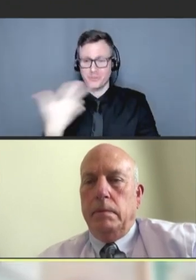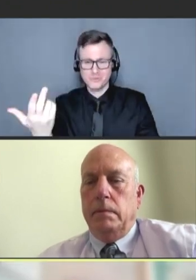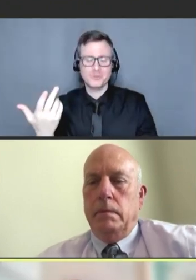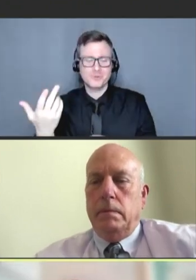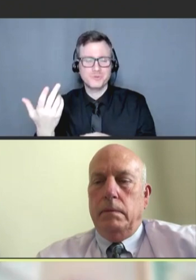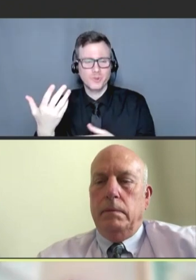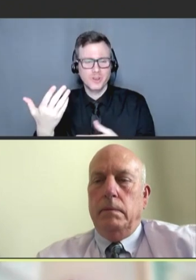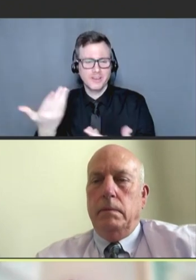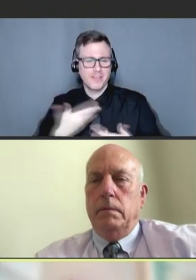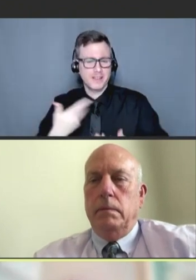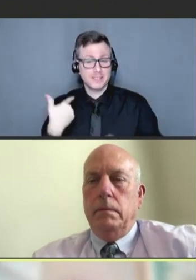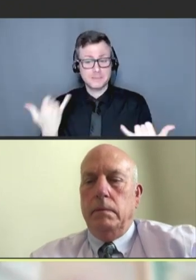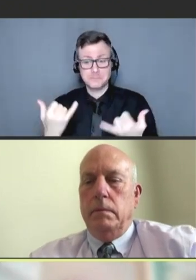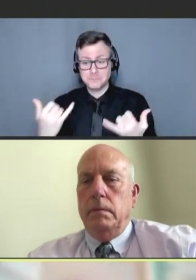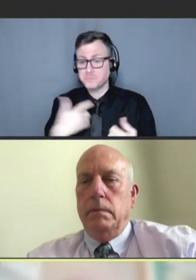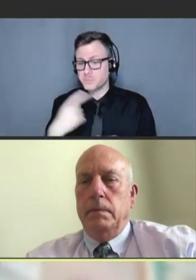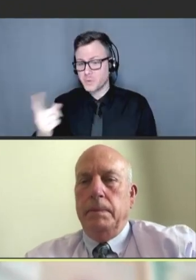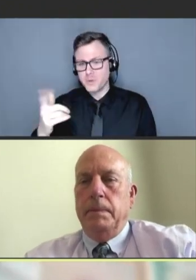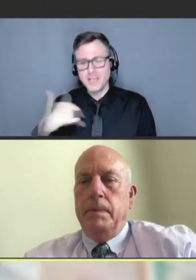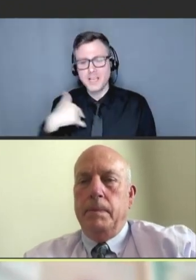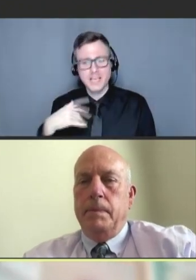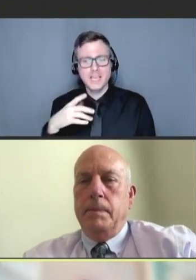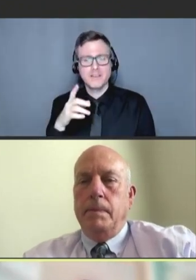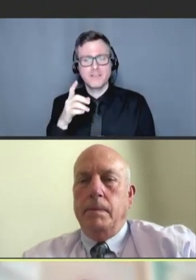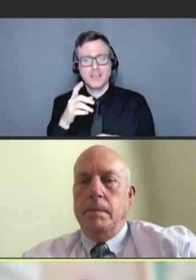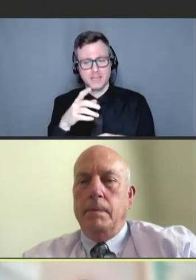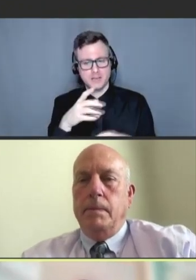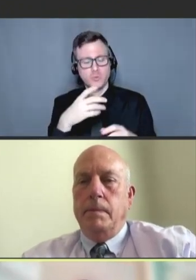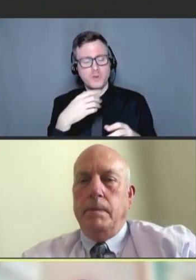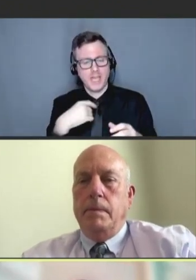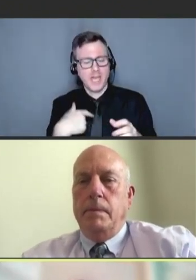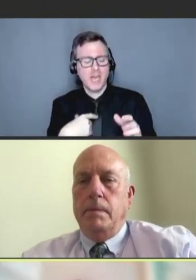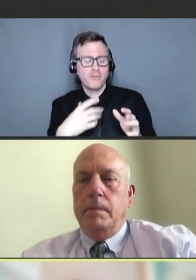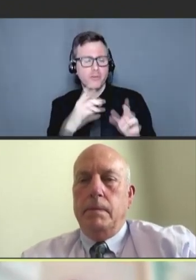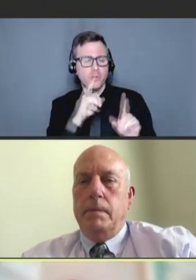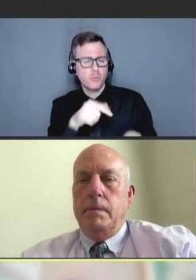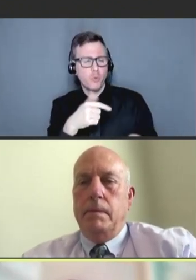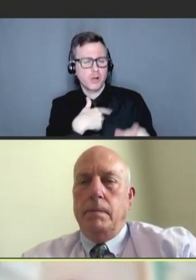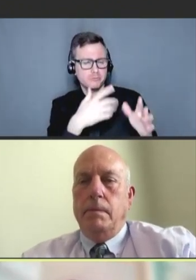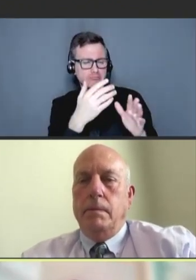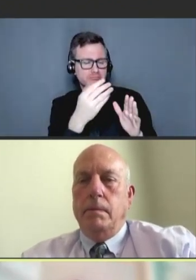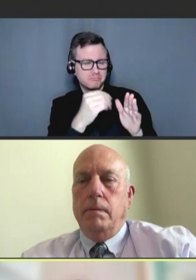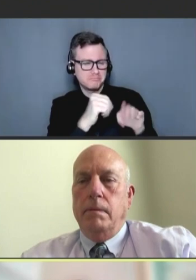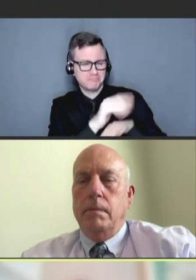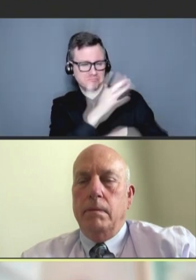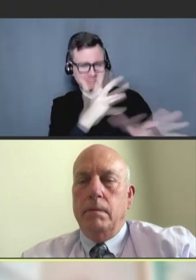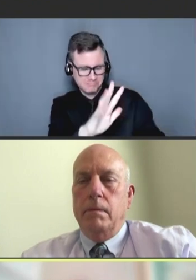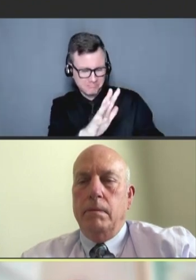We also have submitted written report that has more detail but for a few highlights,